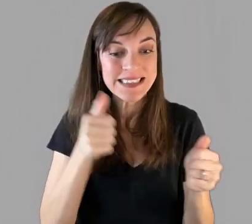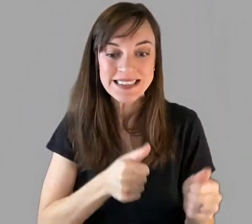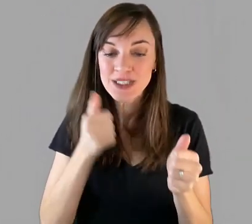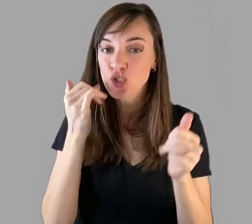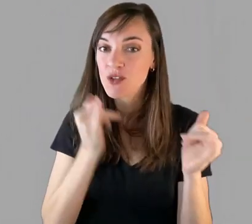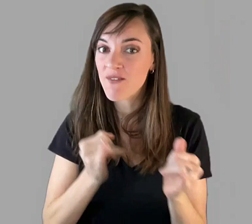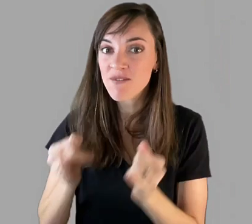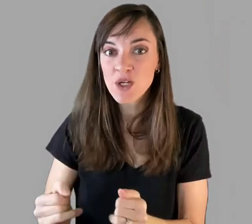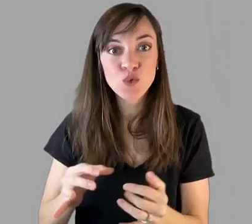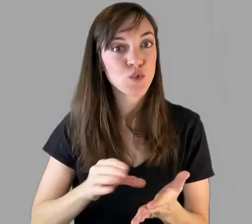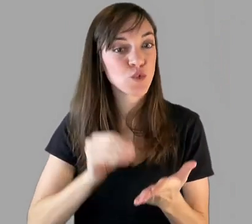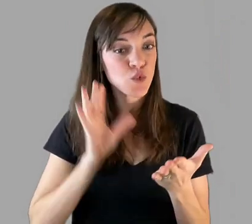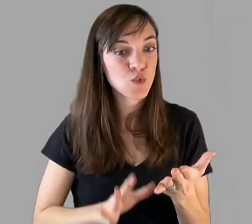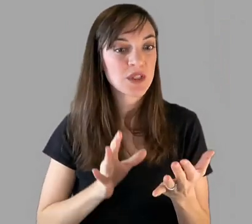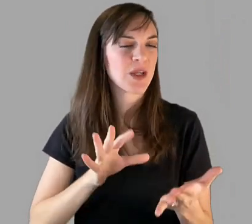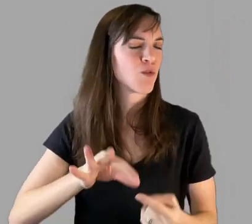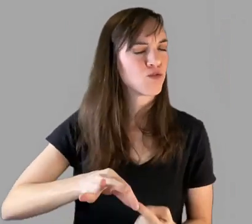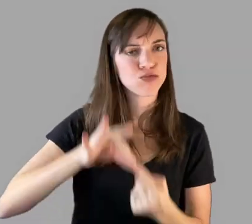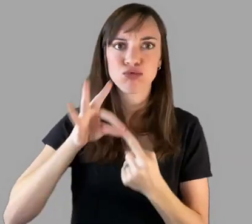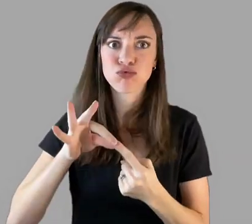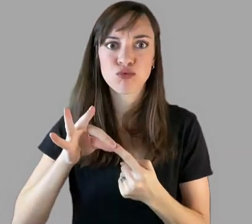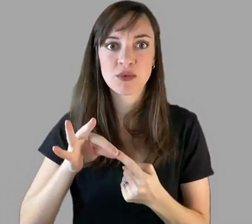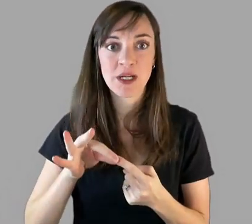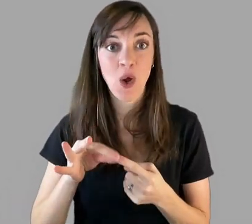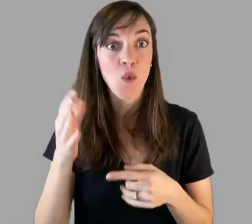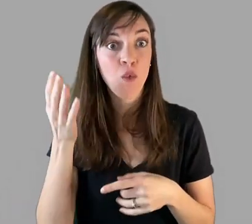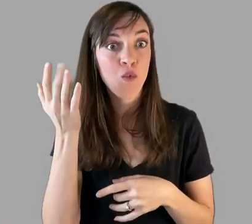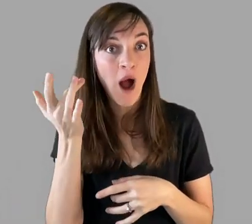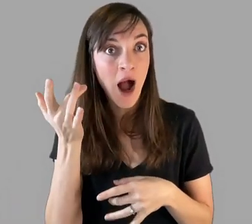student who is deaf or hard of hearing is unique. Due to this, intensive,